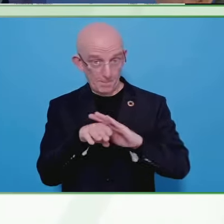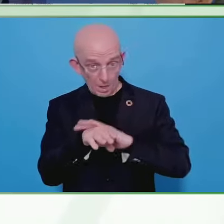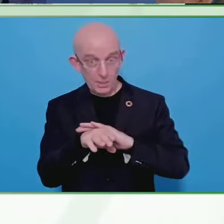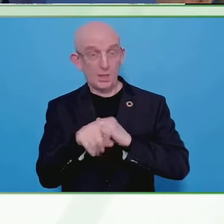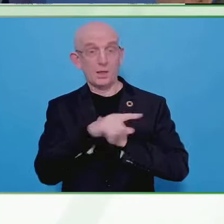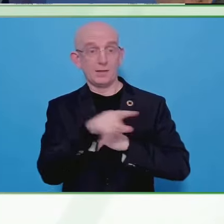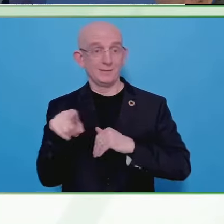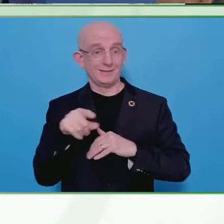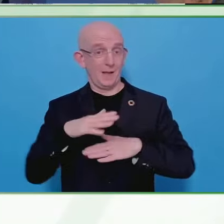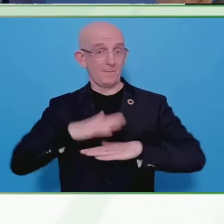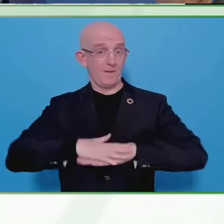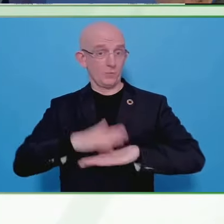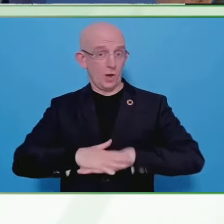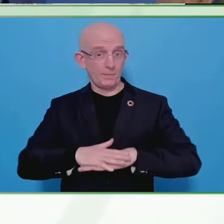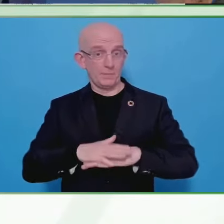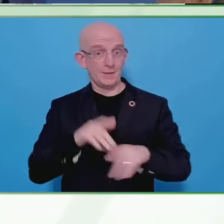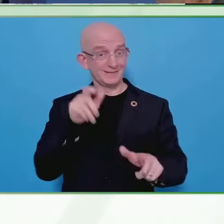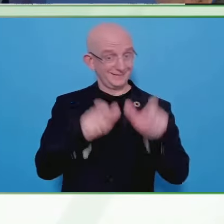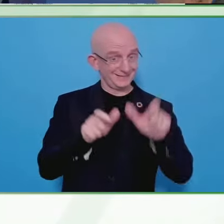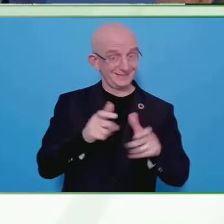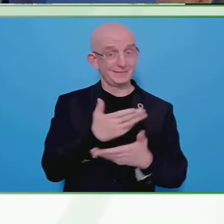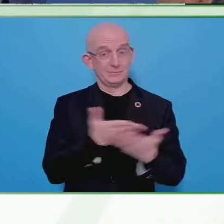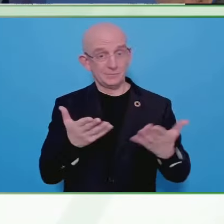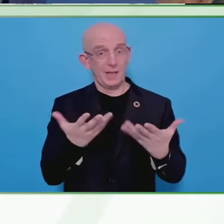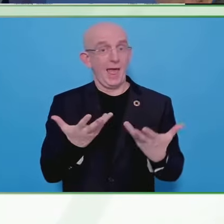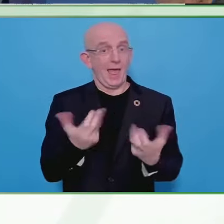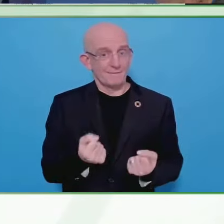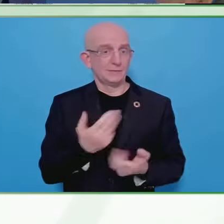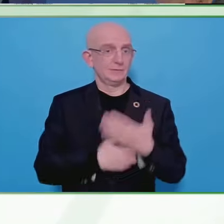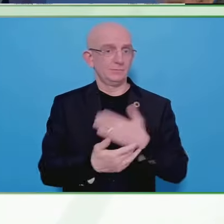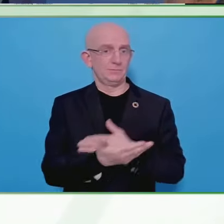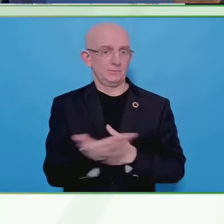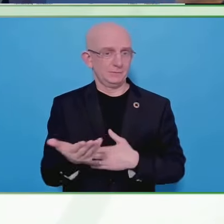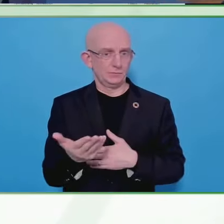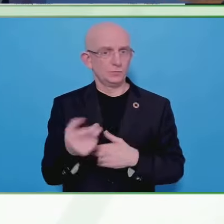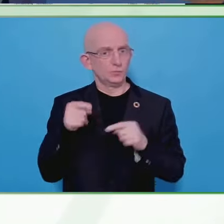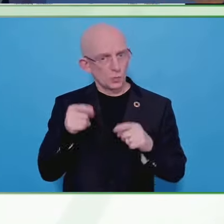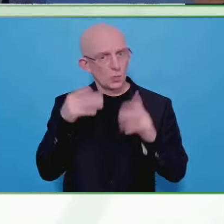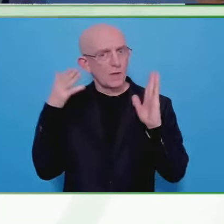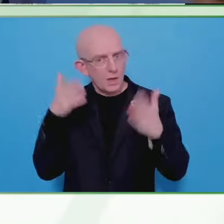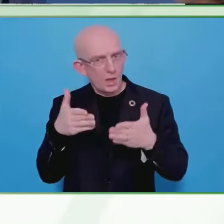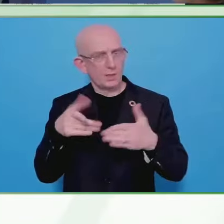with disabilities in the world, and not just in developing countries